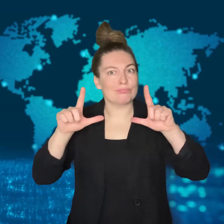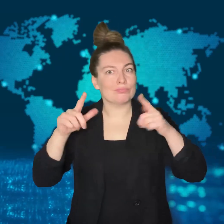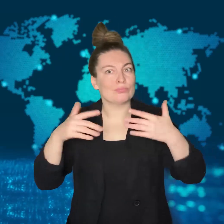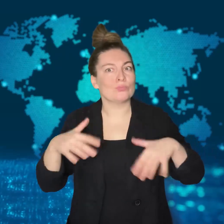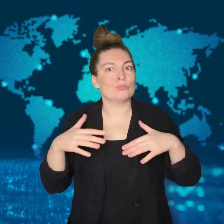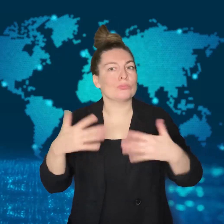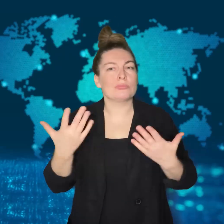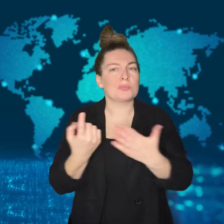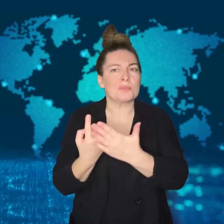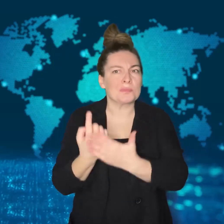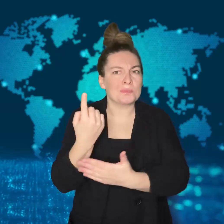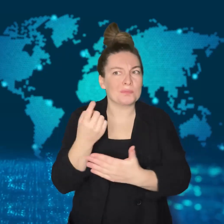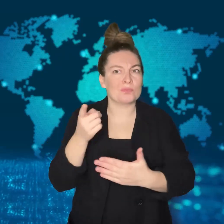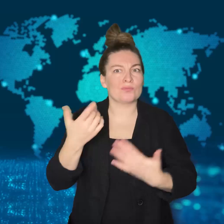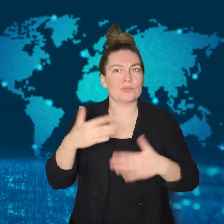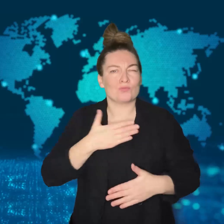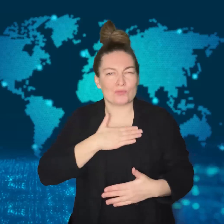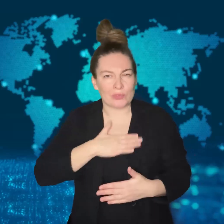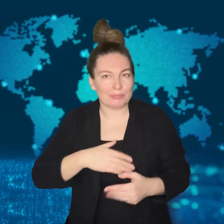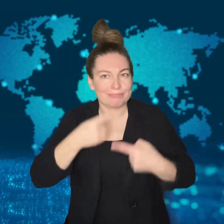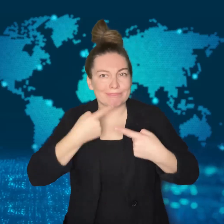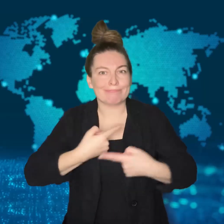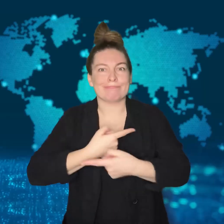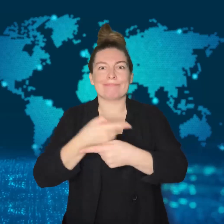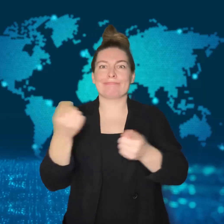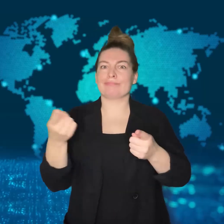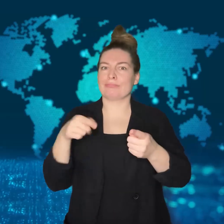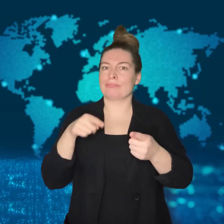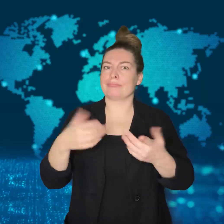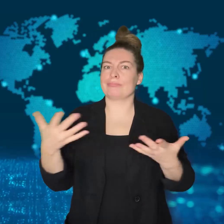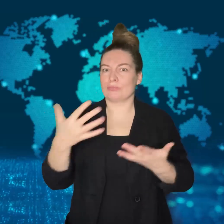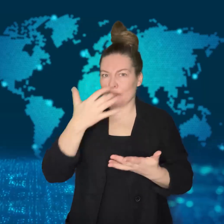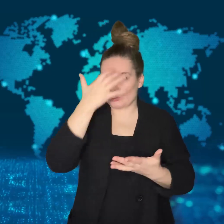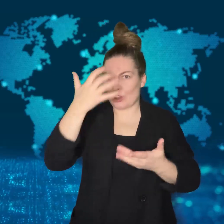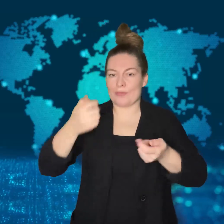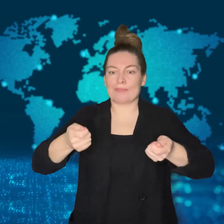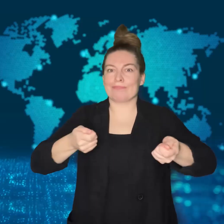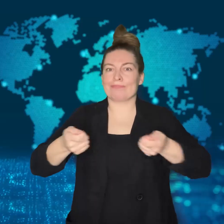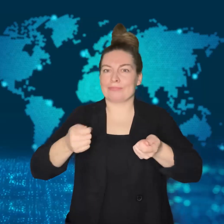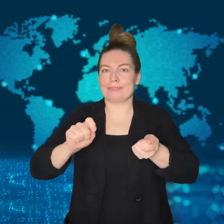the focus of his country following his attempt to